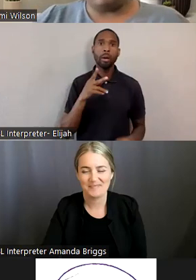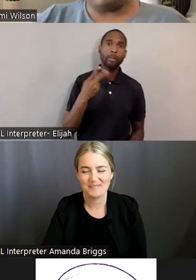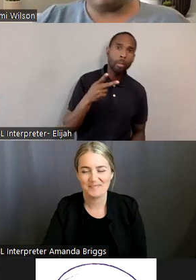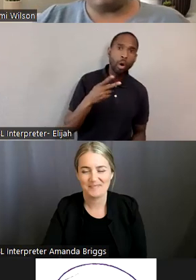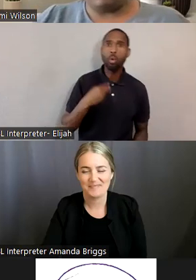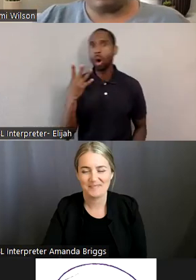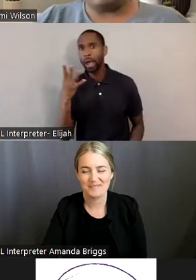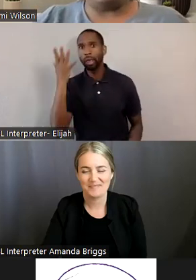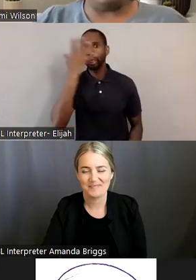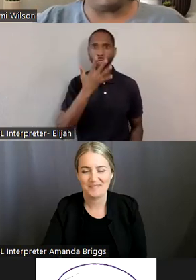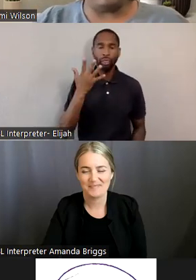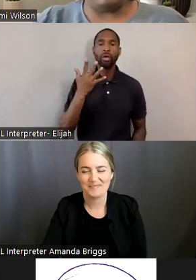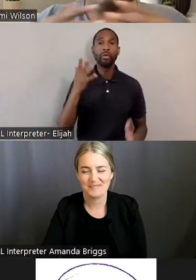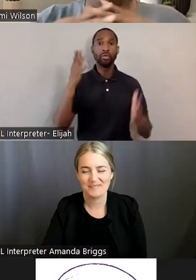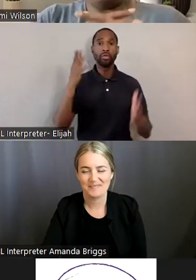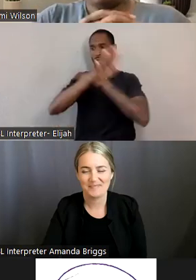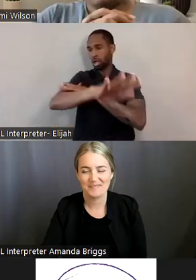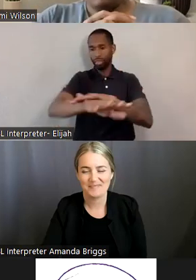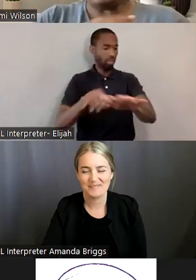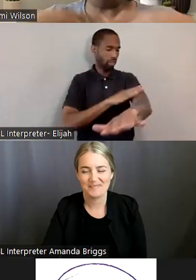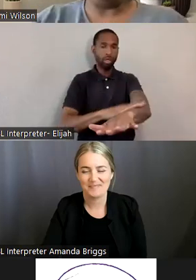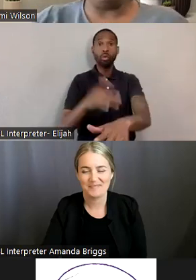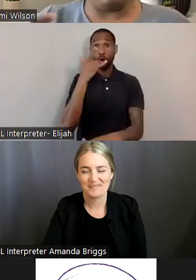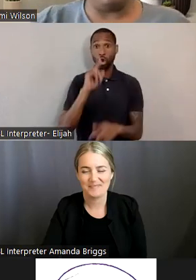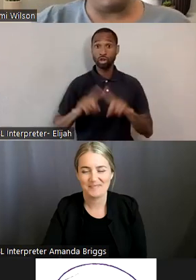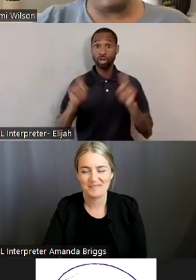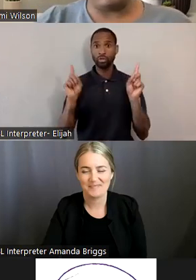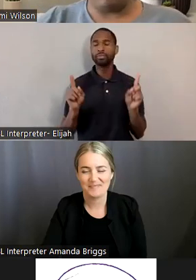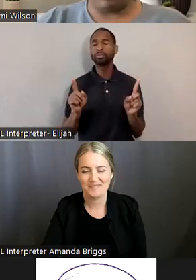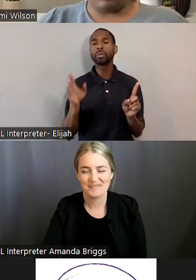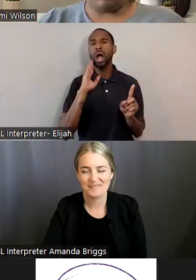in their extremities. So I'll give you an example of something